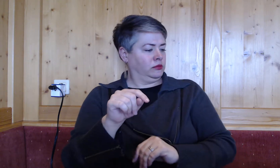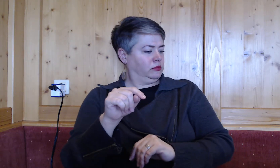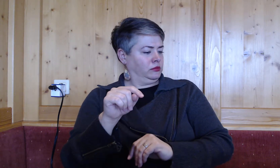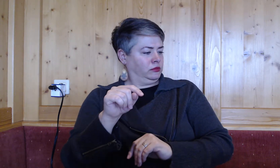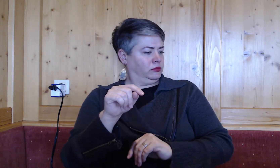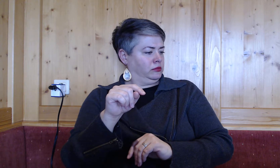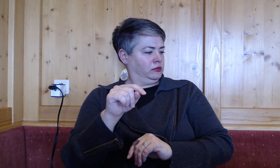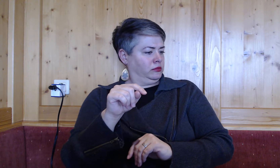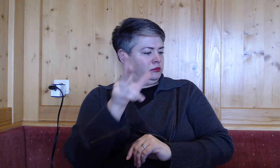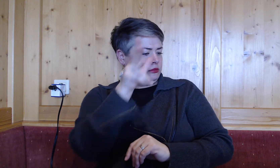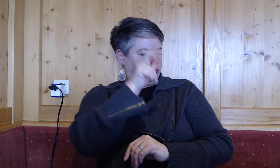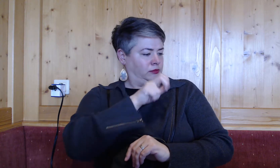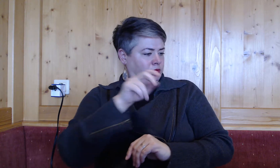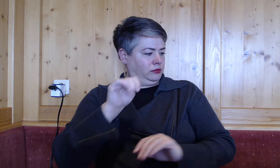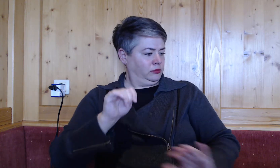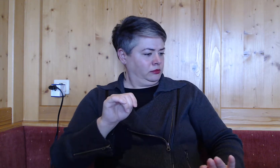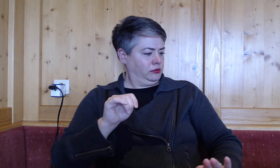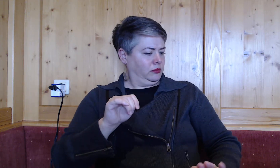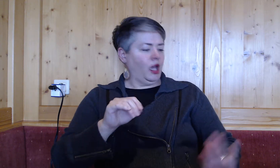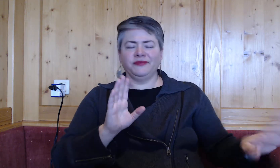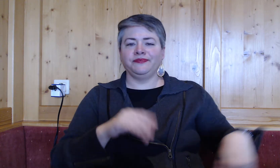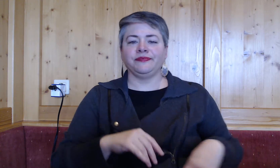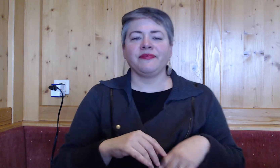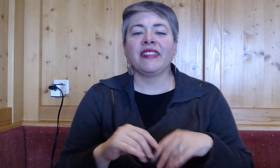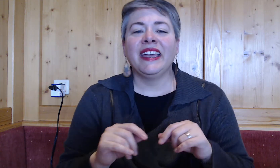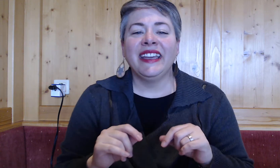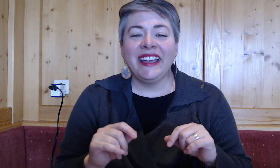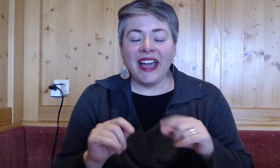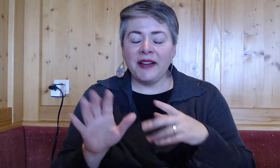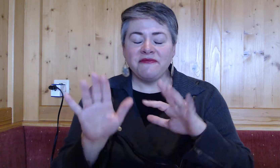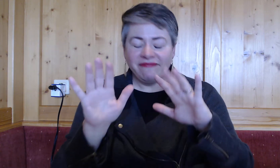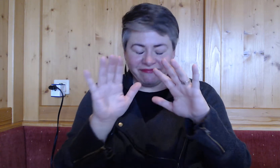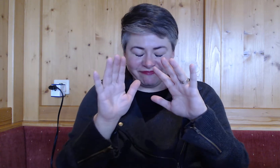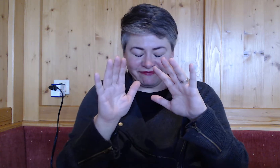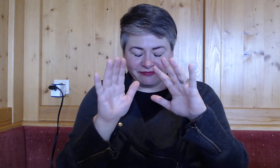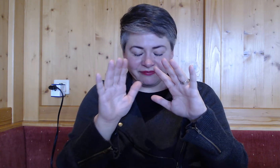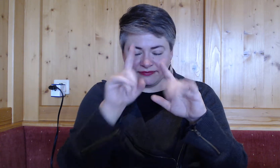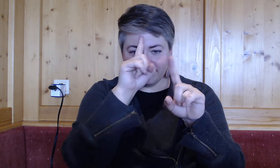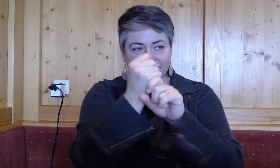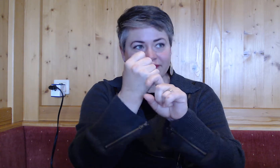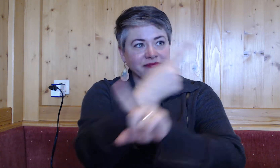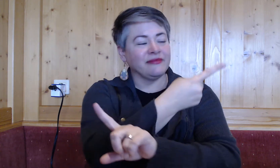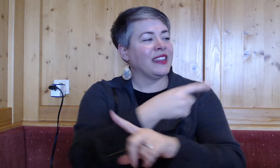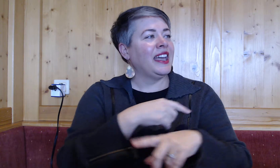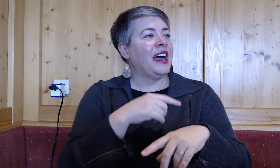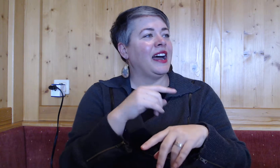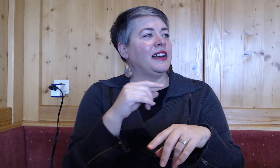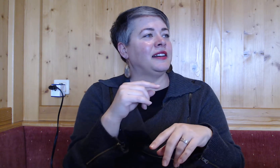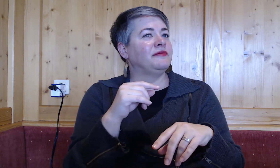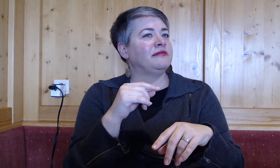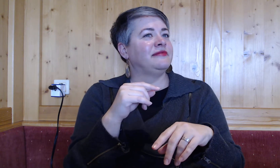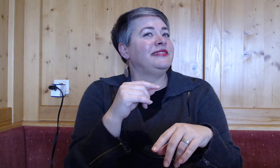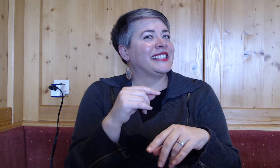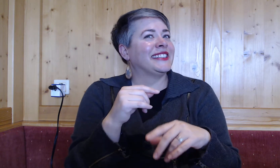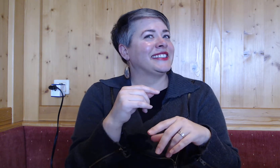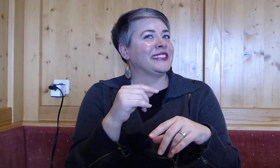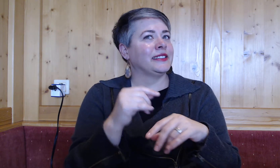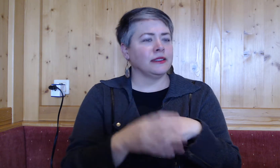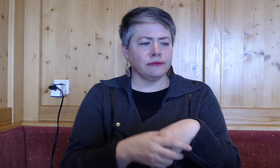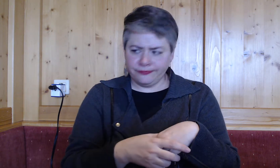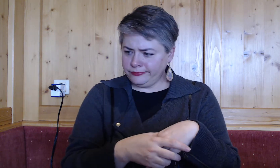What the..?? Oh. it's just a bug. I lost my train of thought.